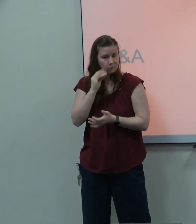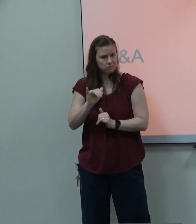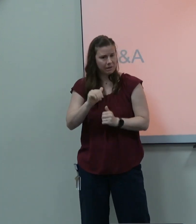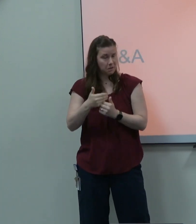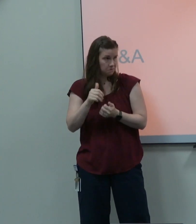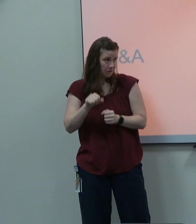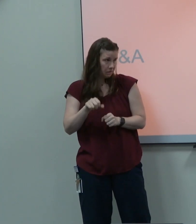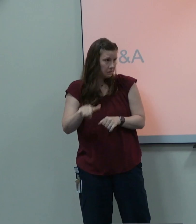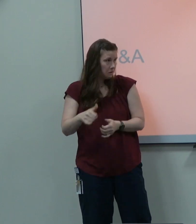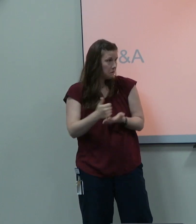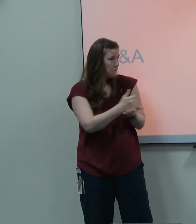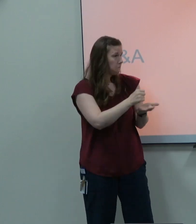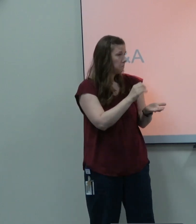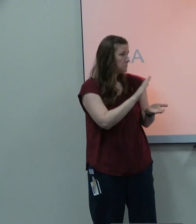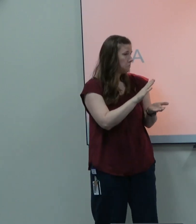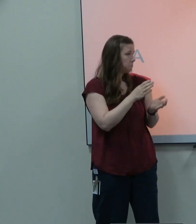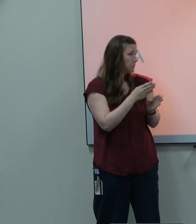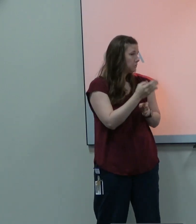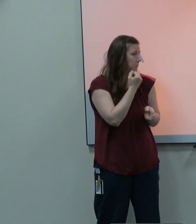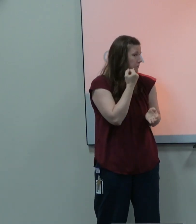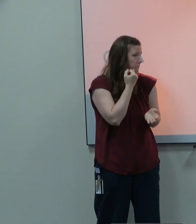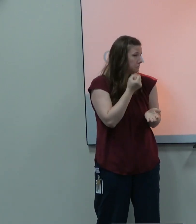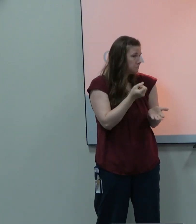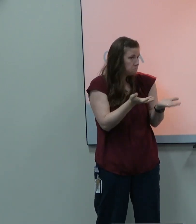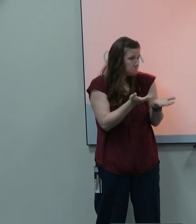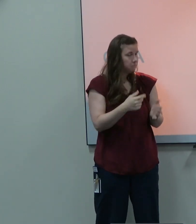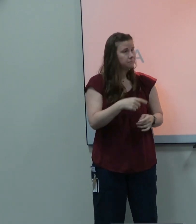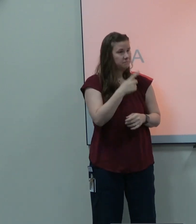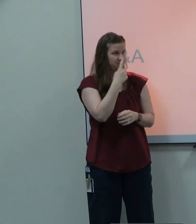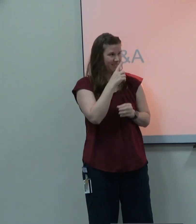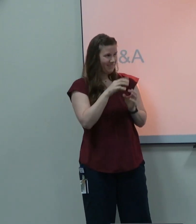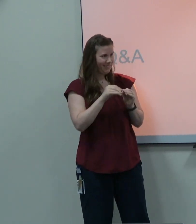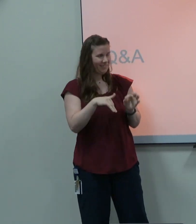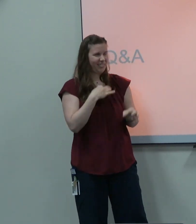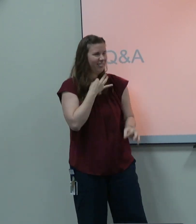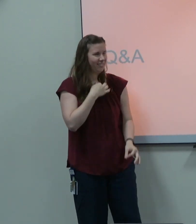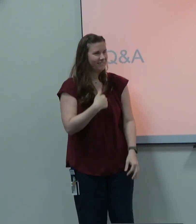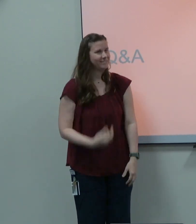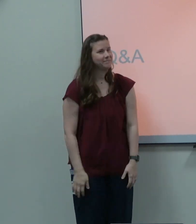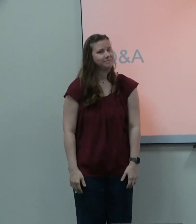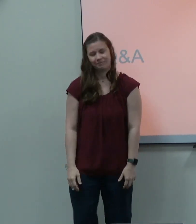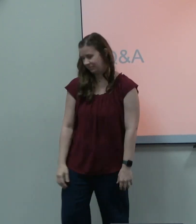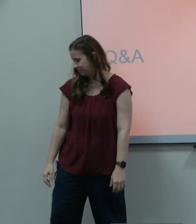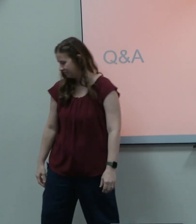and maybe vice versa, how your research helped your major and your studies, if you don't mind saying a little bit about that.